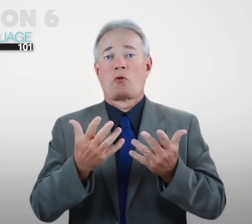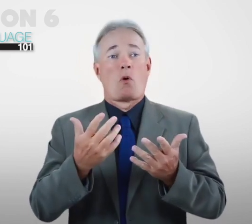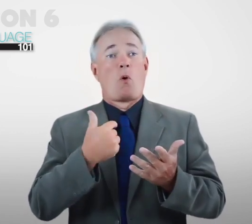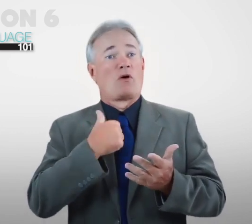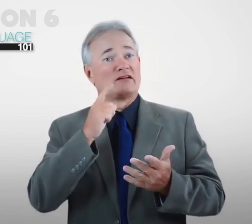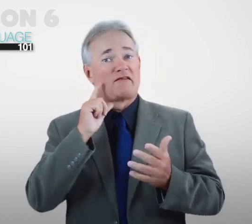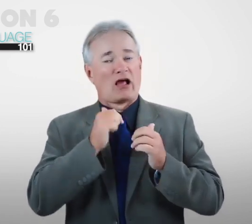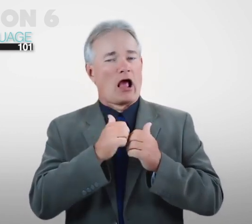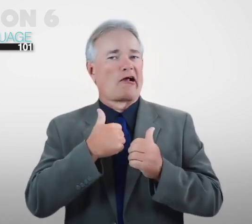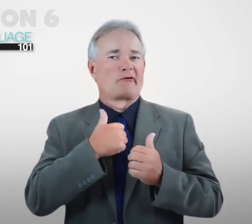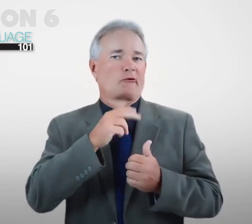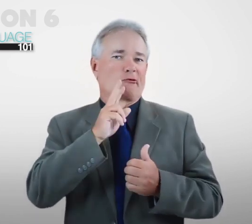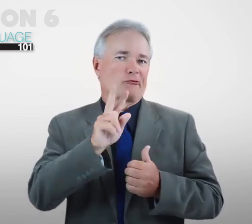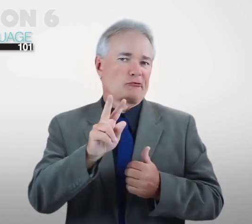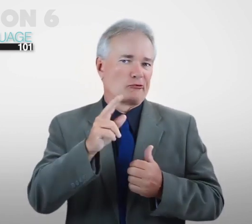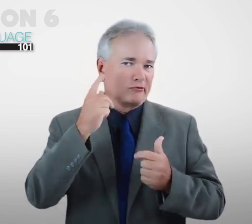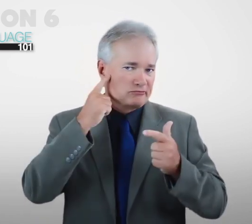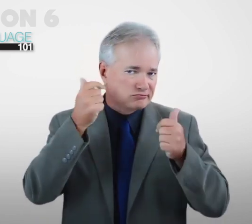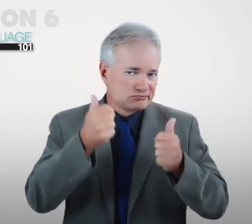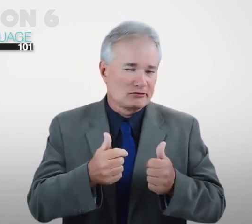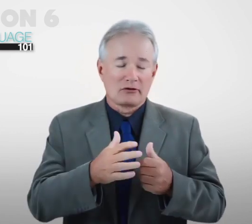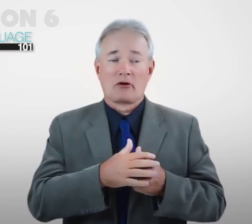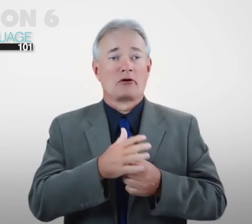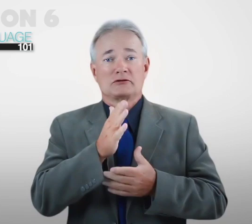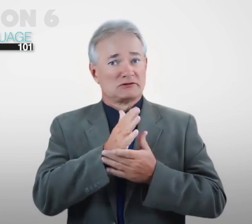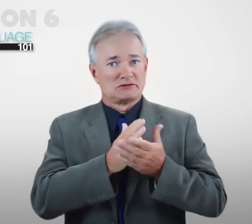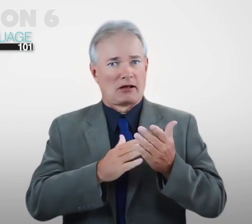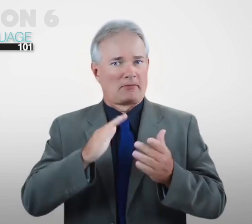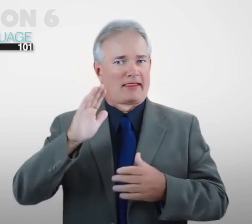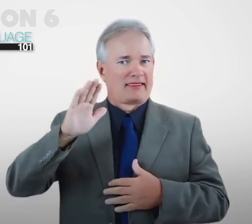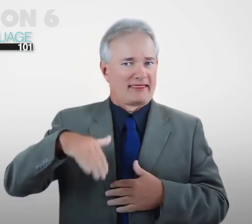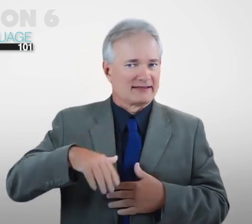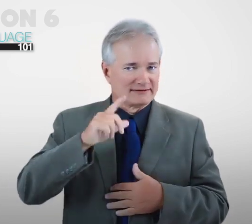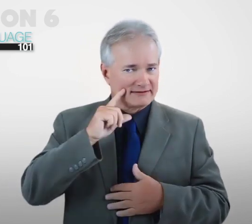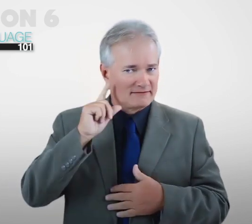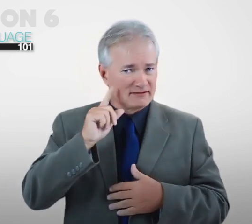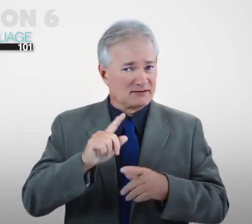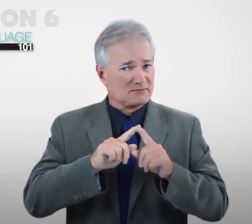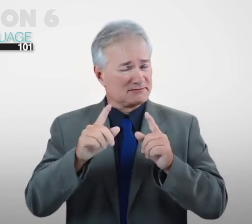"Oh, I was born deaf." Or, "Oh, I could hear until I was two "and then something happened."